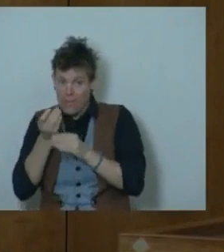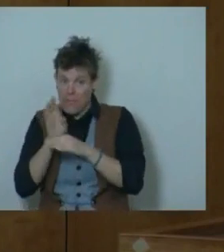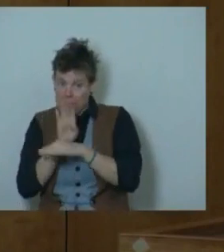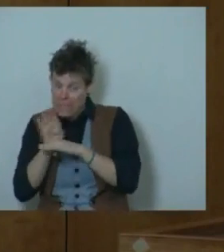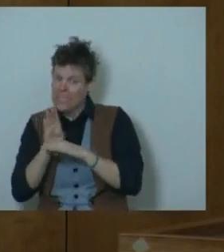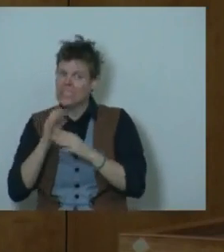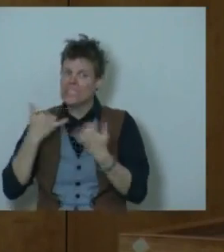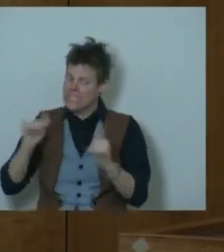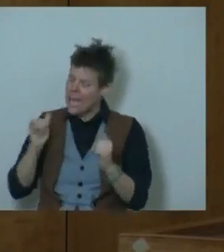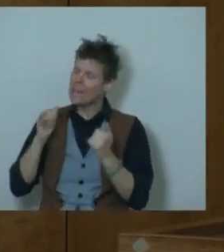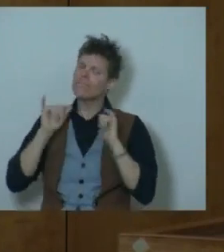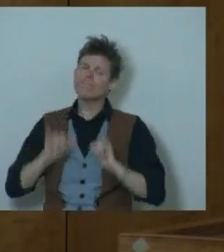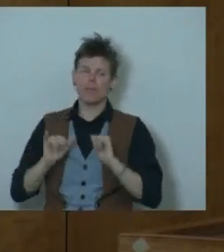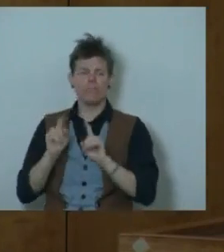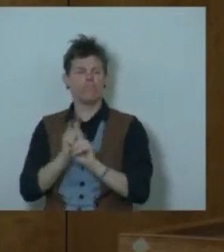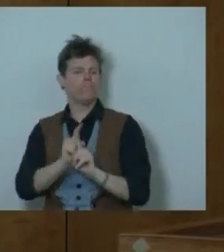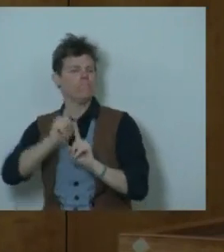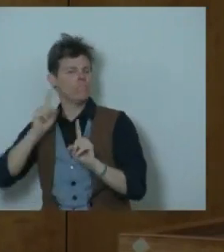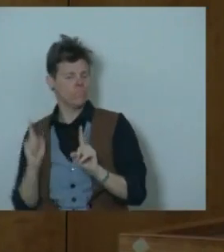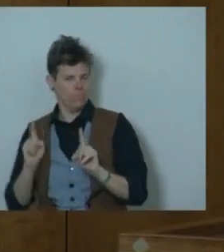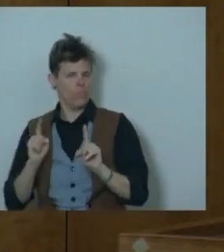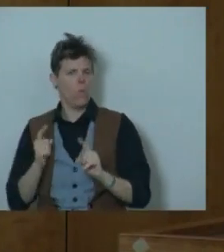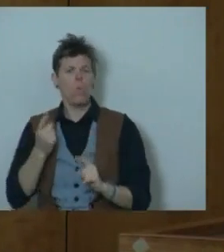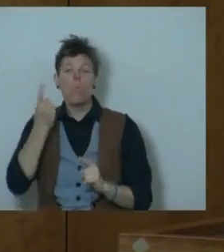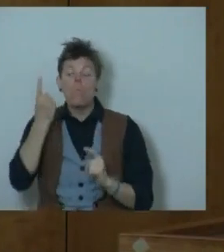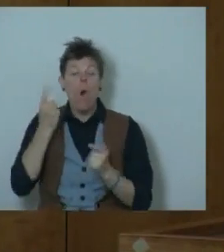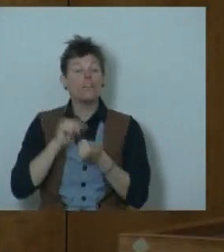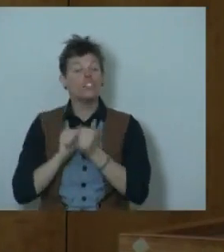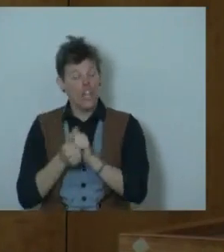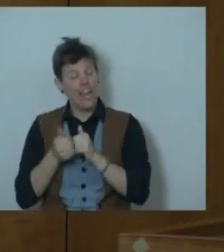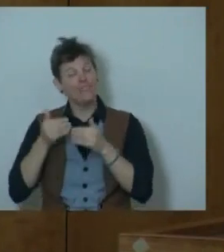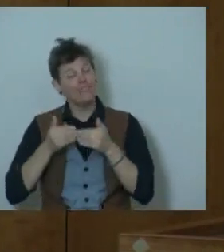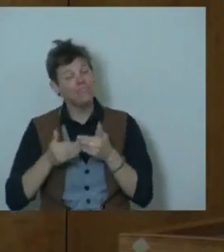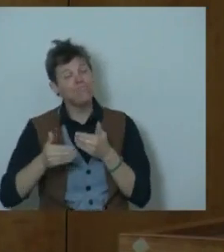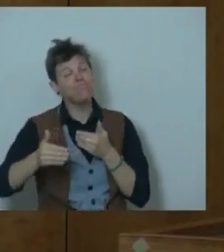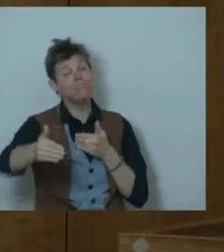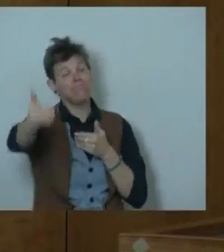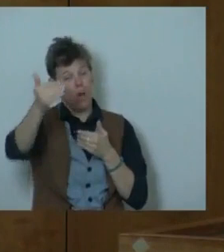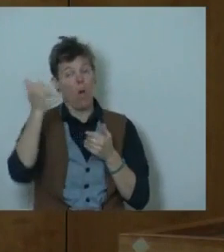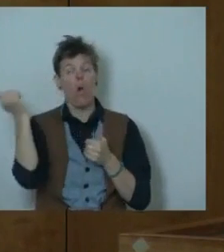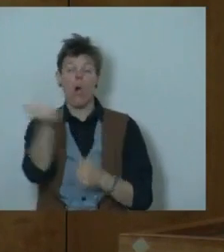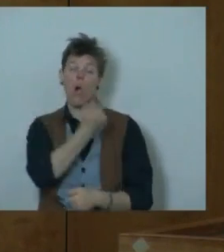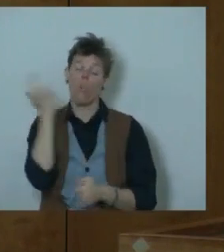THE TRICKY PART IN THIS IS AS THINGS OPEN UP WE STILL HAVE TO MAINTAIN THE SAME SOCIAL DISTANCING.